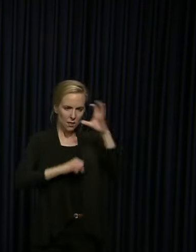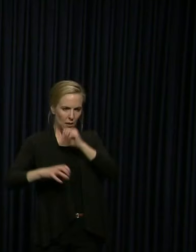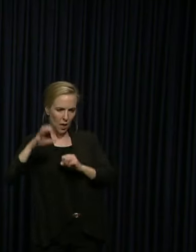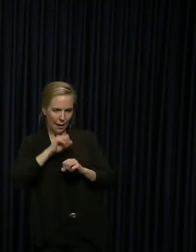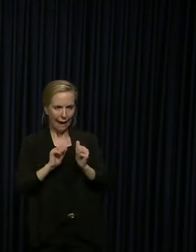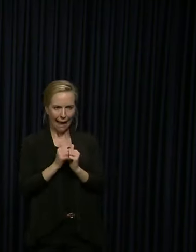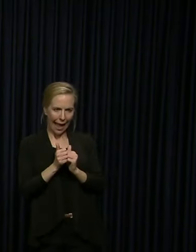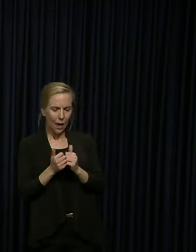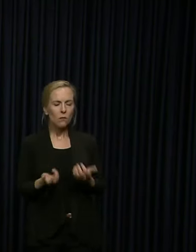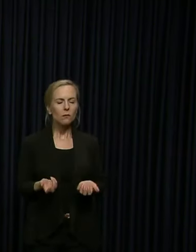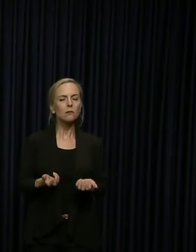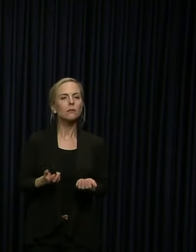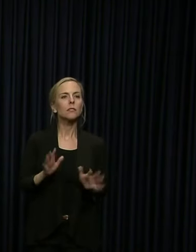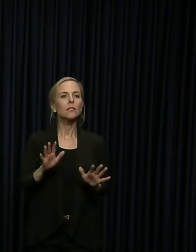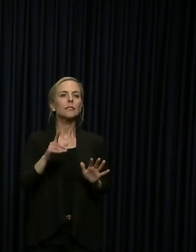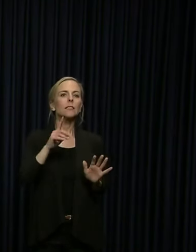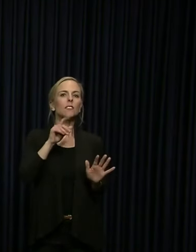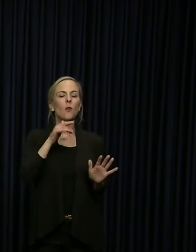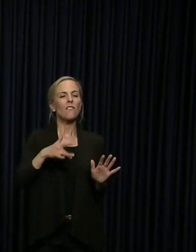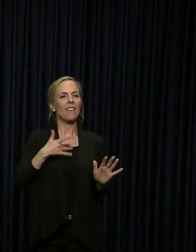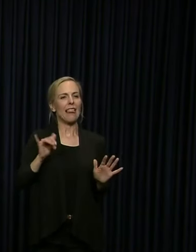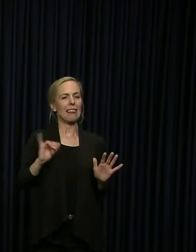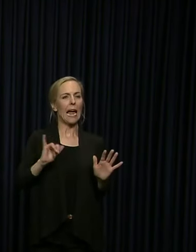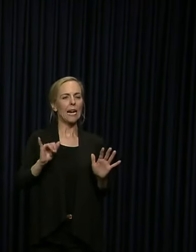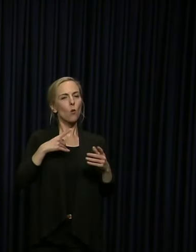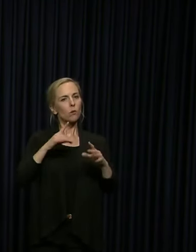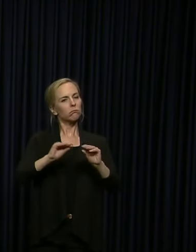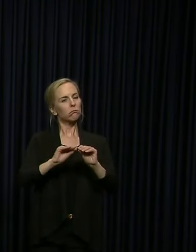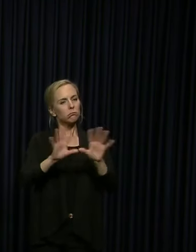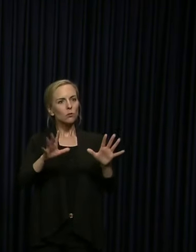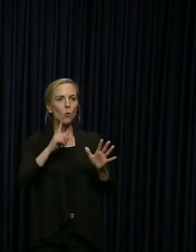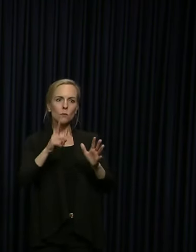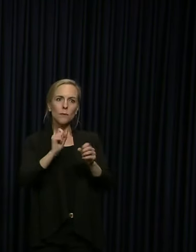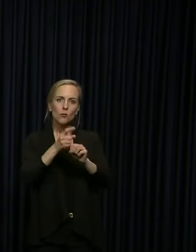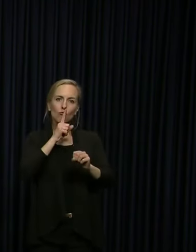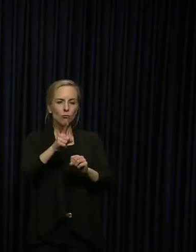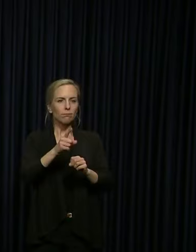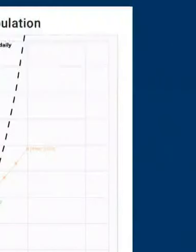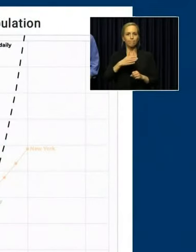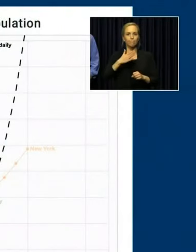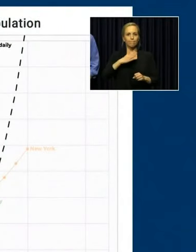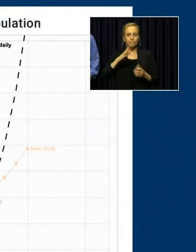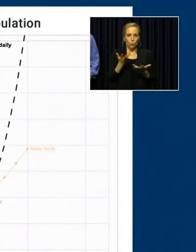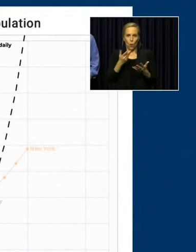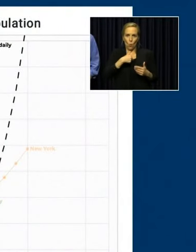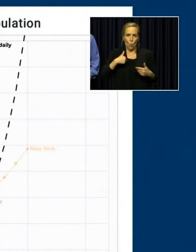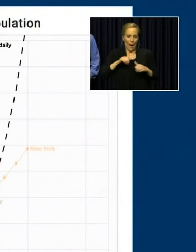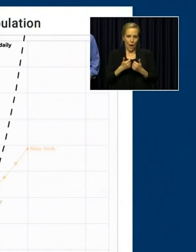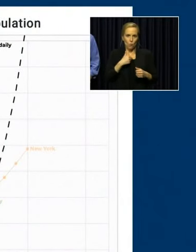CHALLENGES, AND UNFORTUNATELY WE ARE AT THE IN A NUMBER OF OTHER AREAS THAT WE WANT TO WORK REAL HARD TO FIXED.